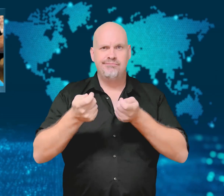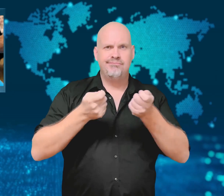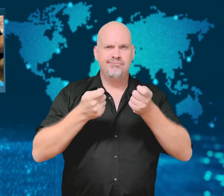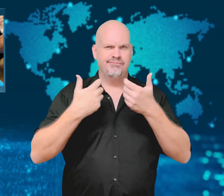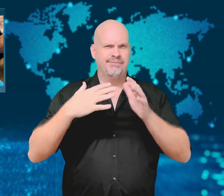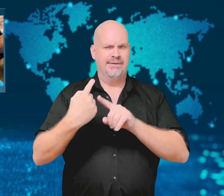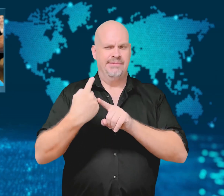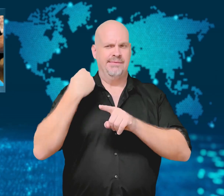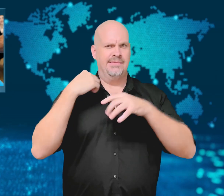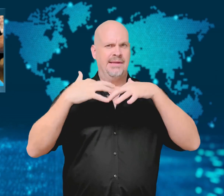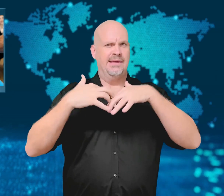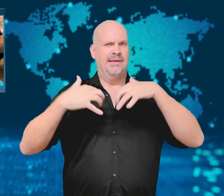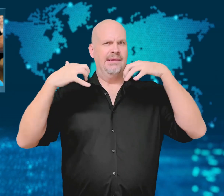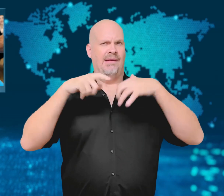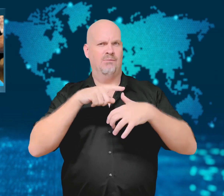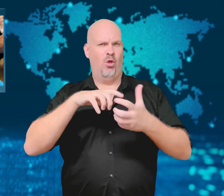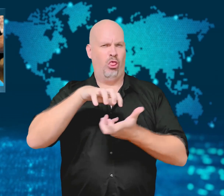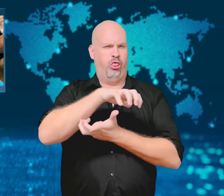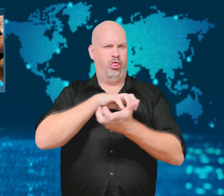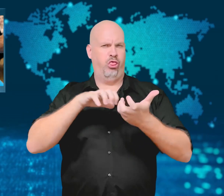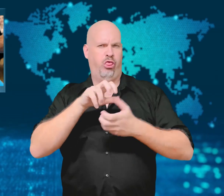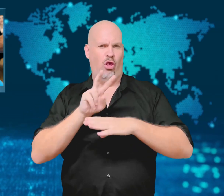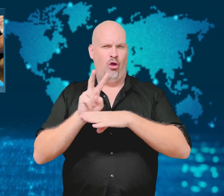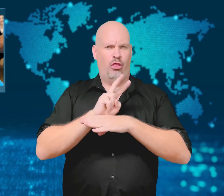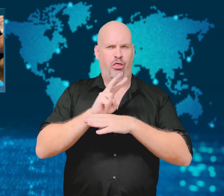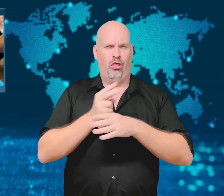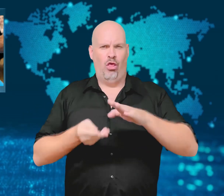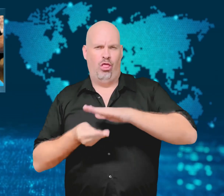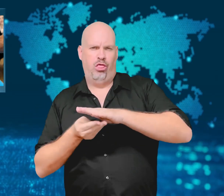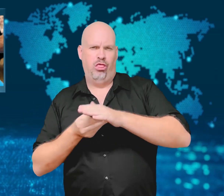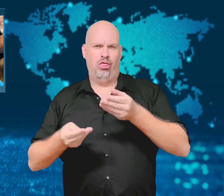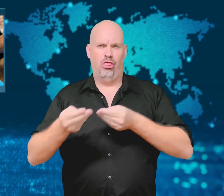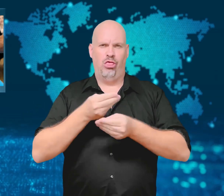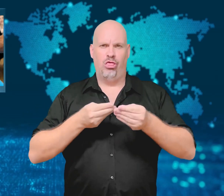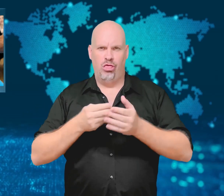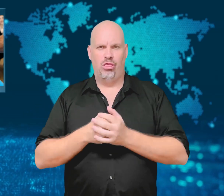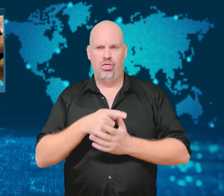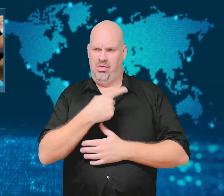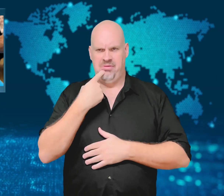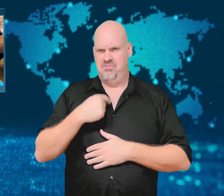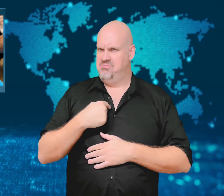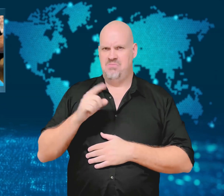He denies the allegations, but is now on trial for corruption.